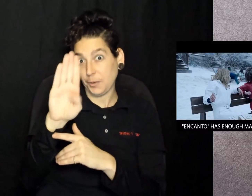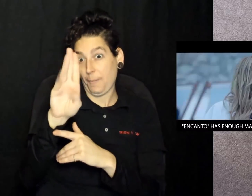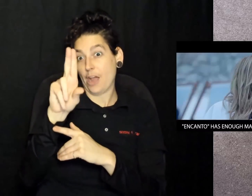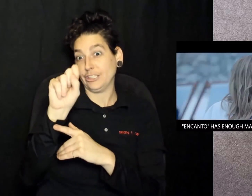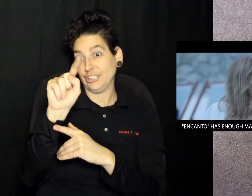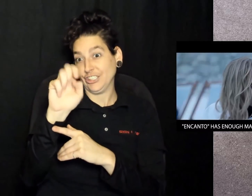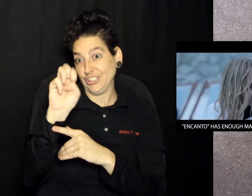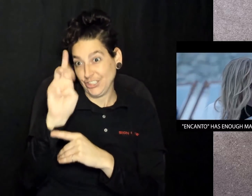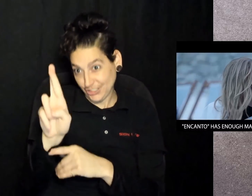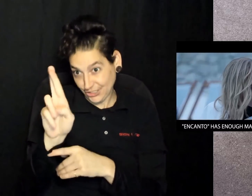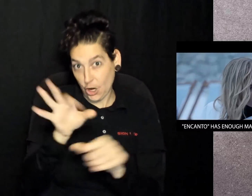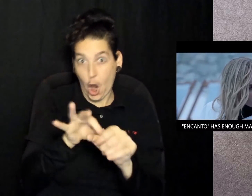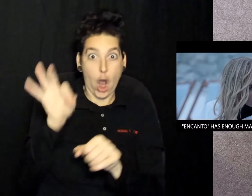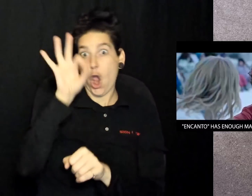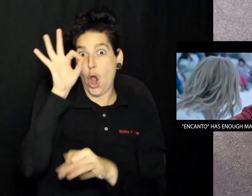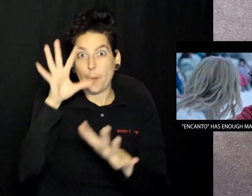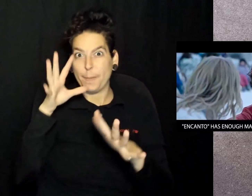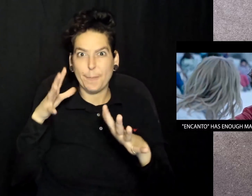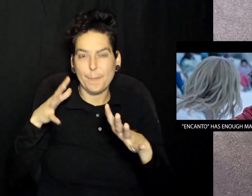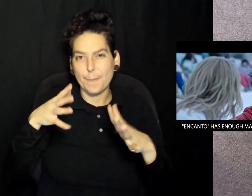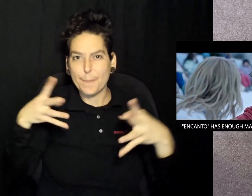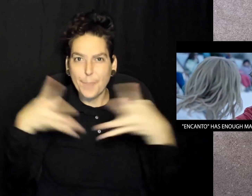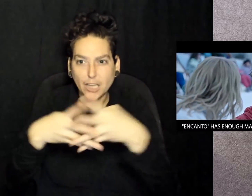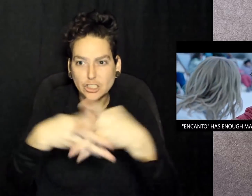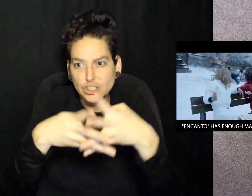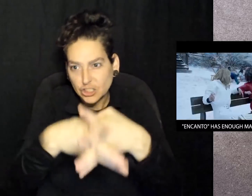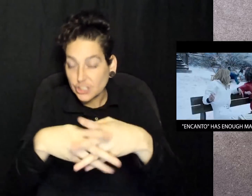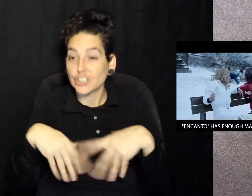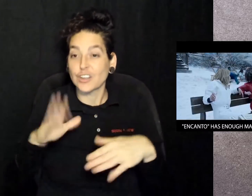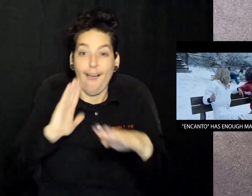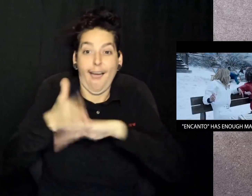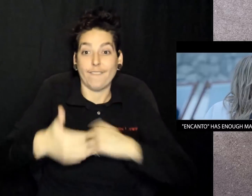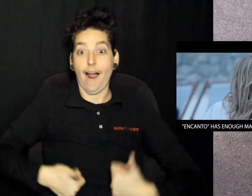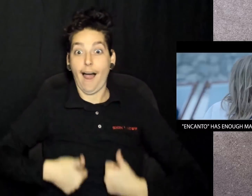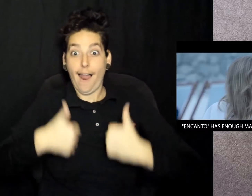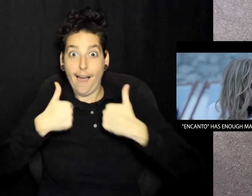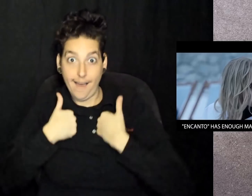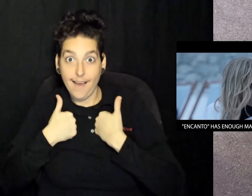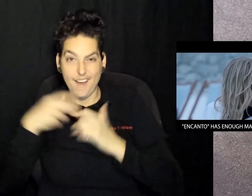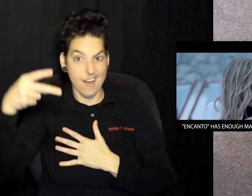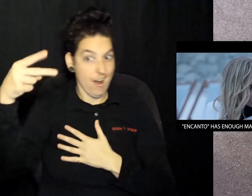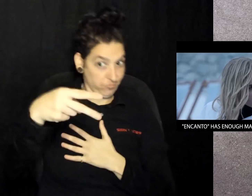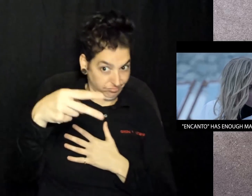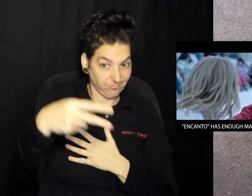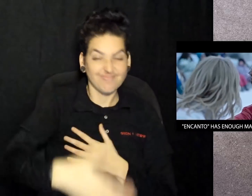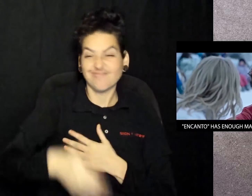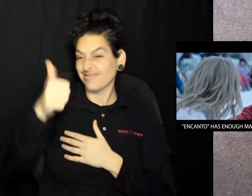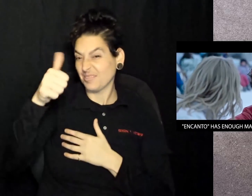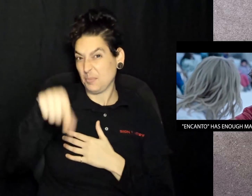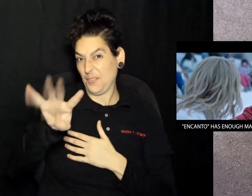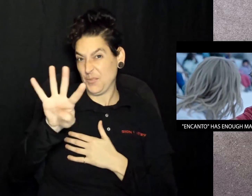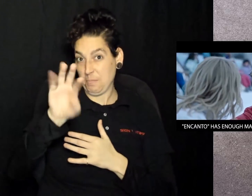House of Gucci stayed in third taking in $6.8 million Ghostbusters Afterlife made $10.4